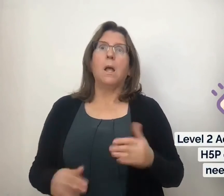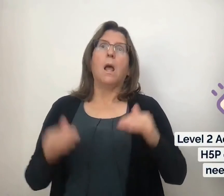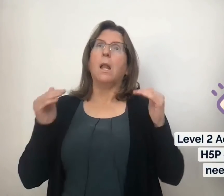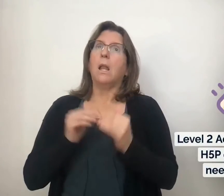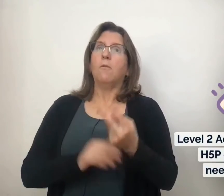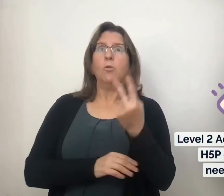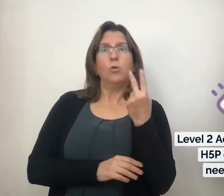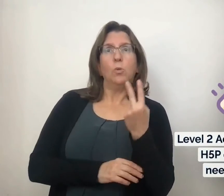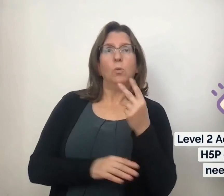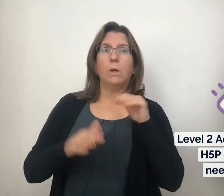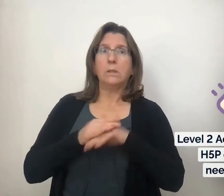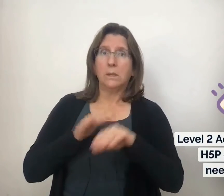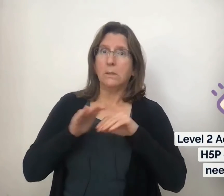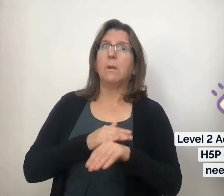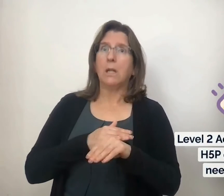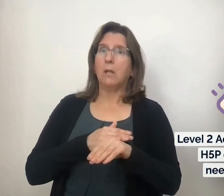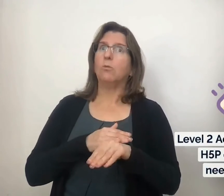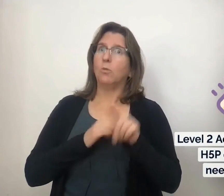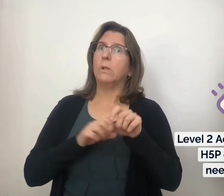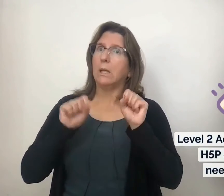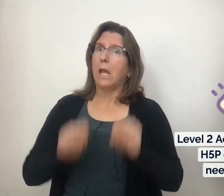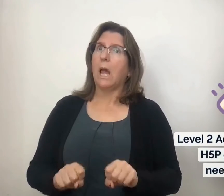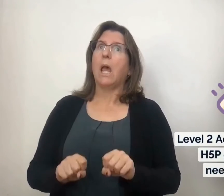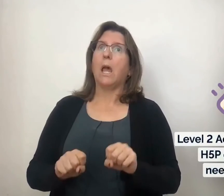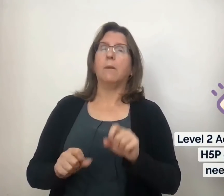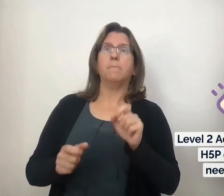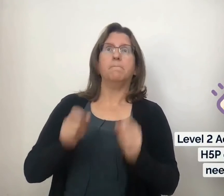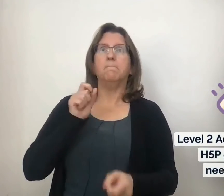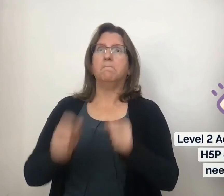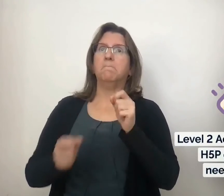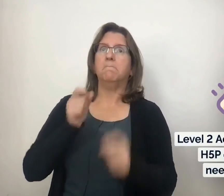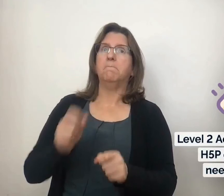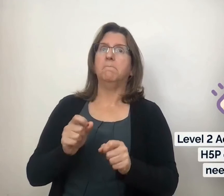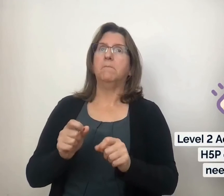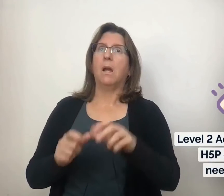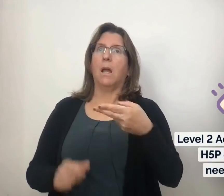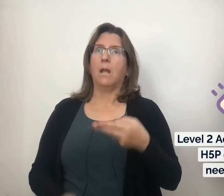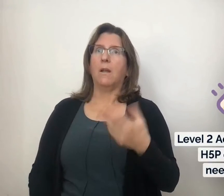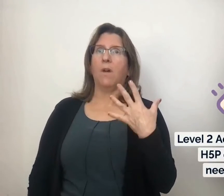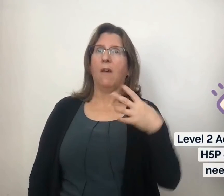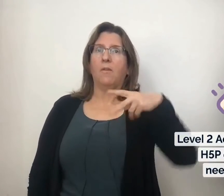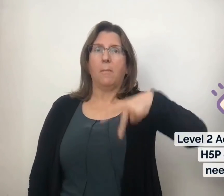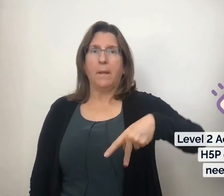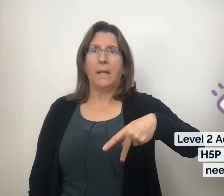When considering level 2 access, we find that h5p is an excellent tool for developing